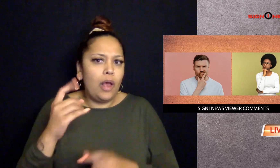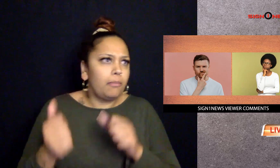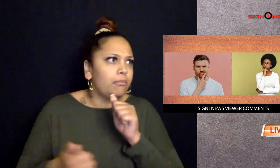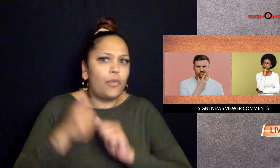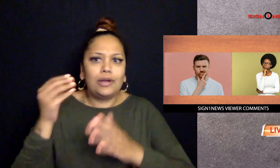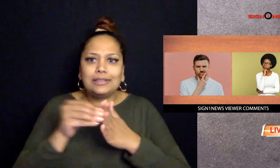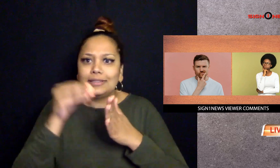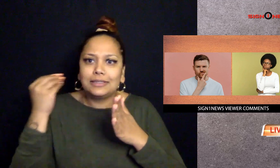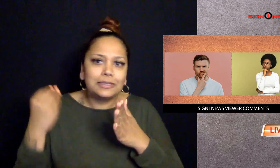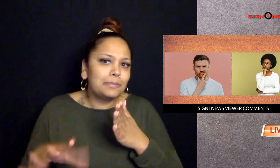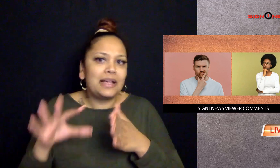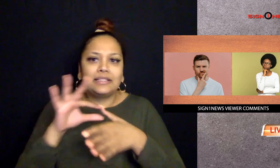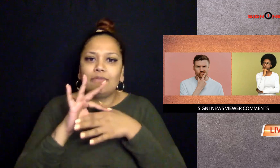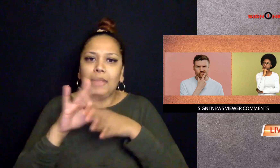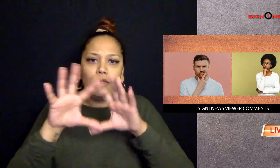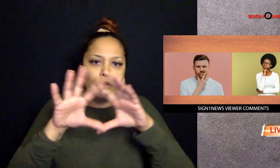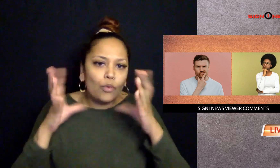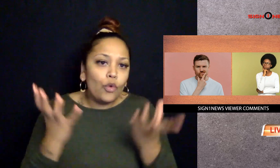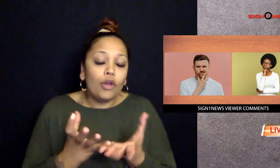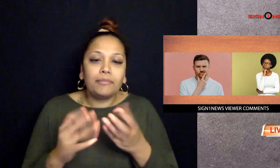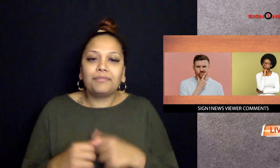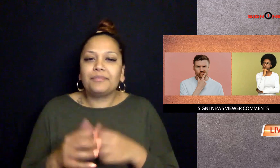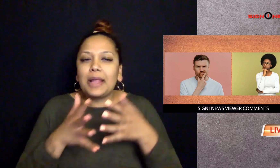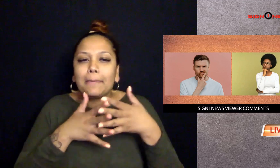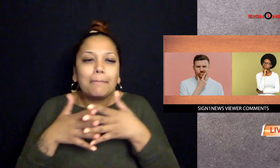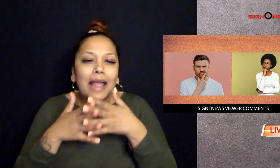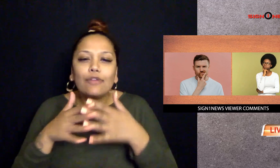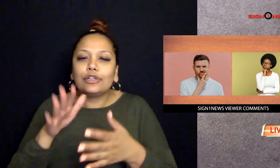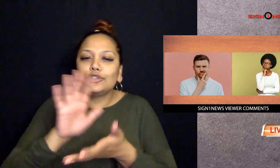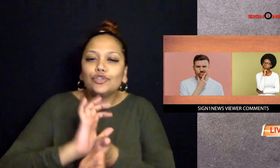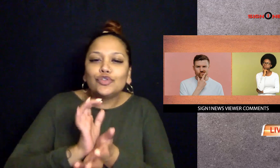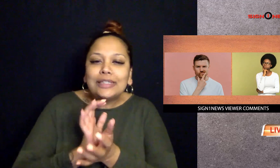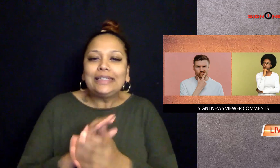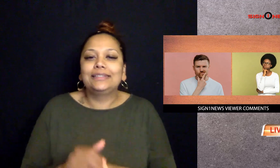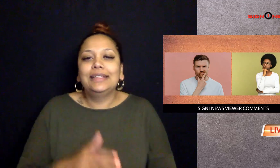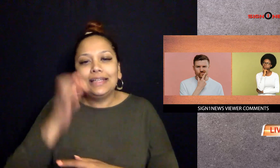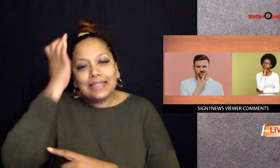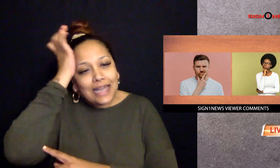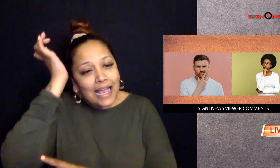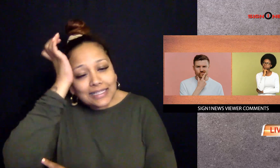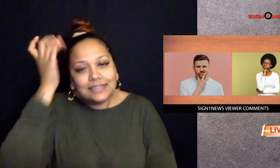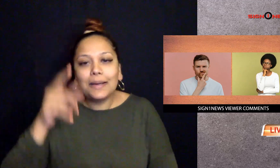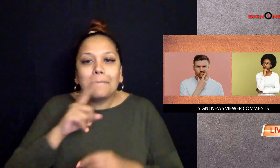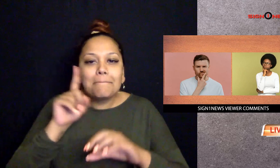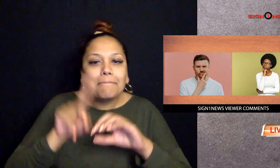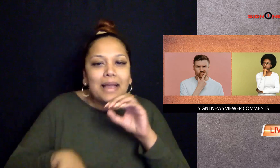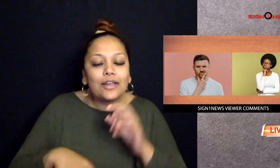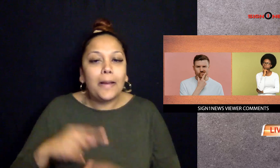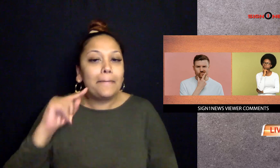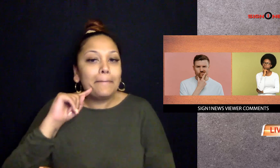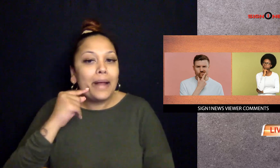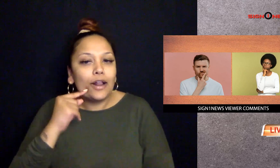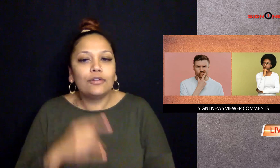it's made with wagyu beef one of the most expensive meat in the world American cheese